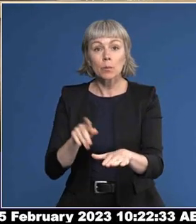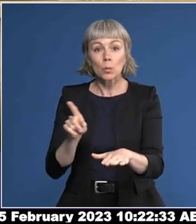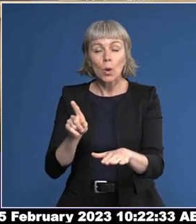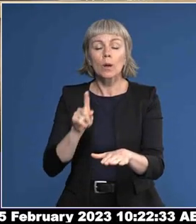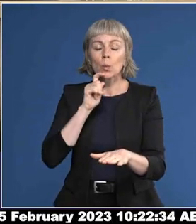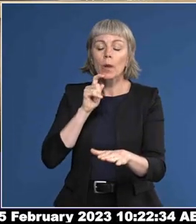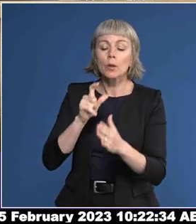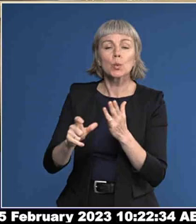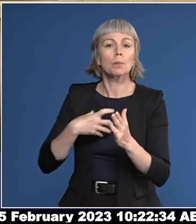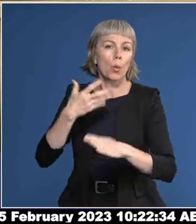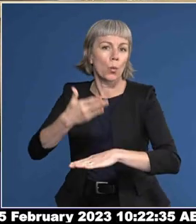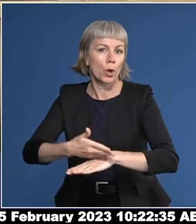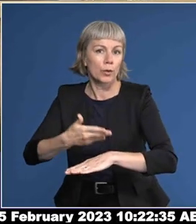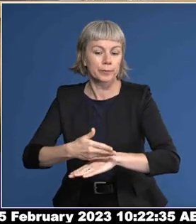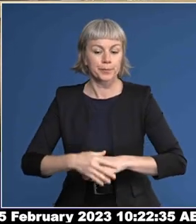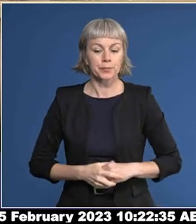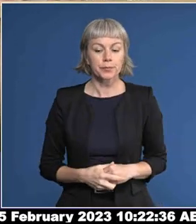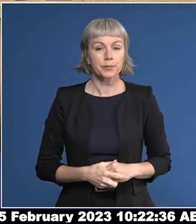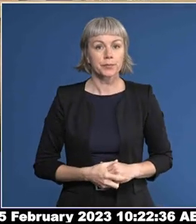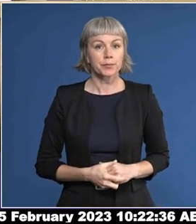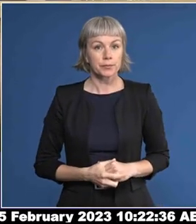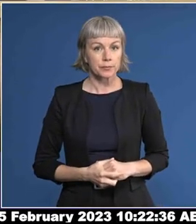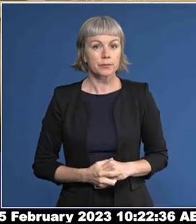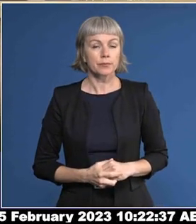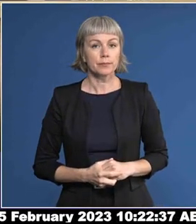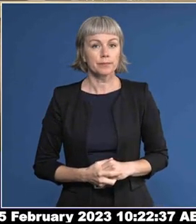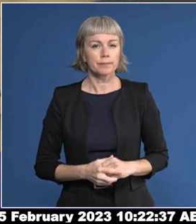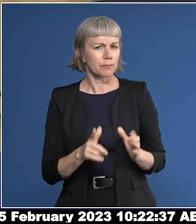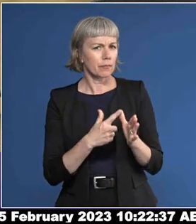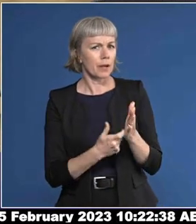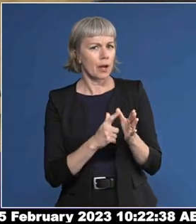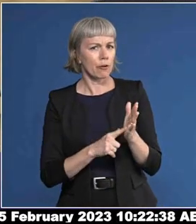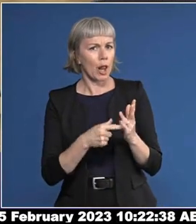Well, putting Araluen to the side, do I assume that Sunnyfield and Afford